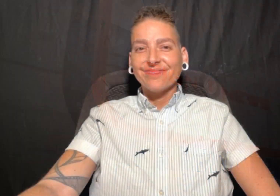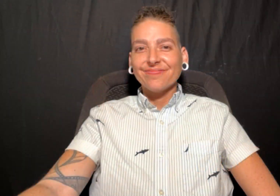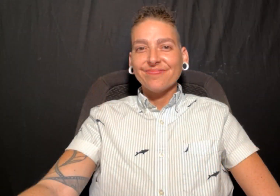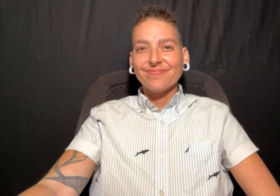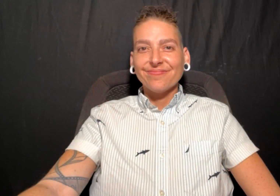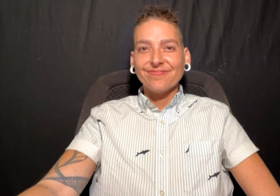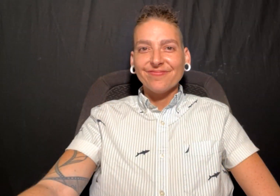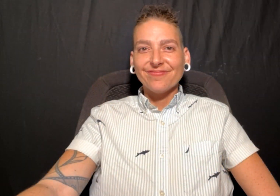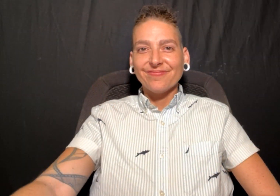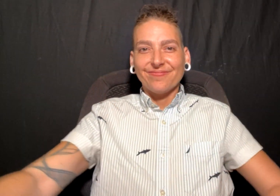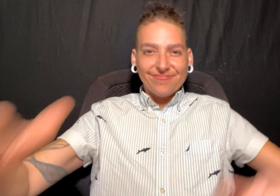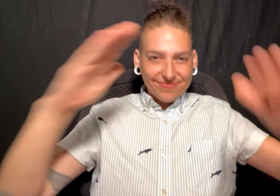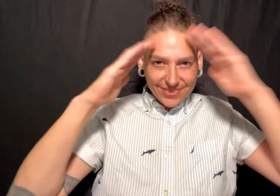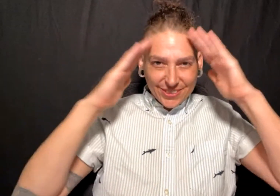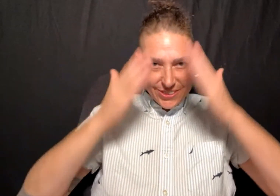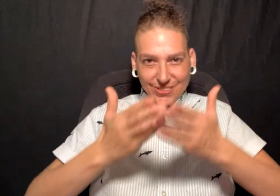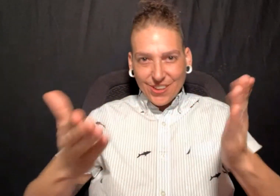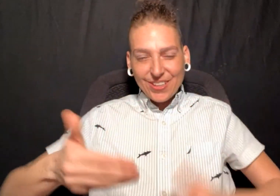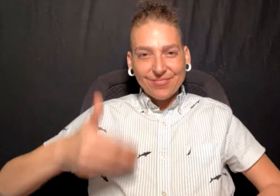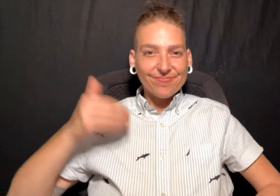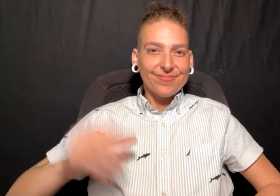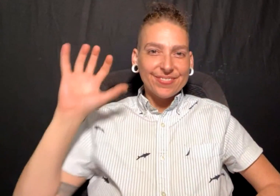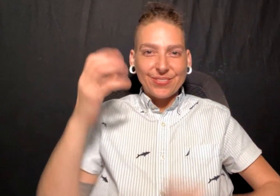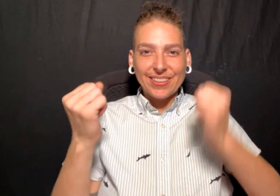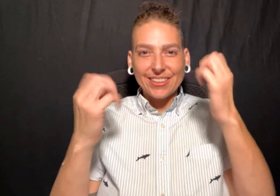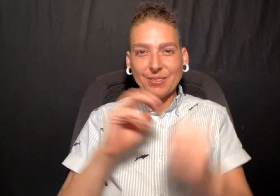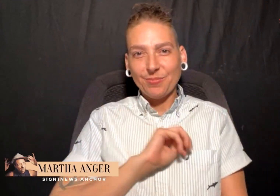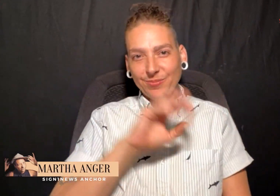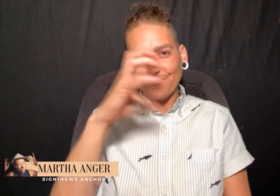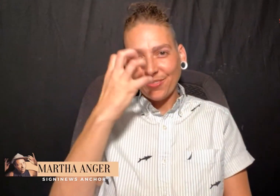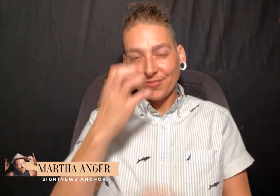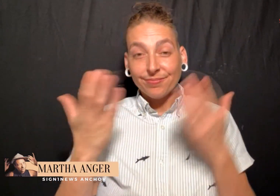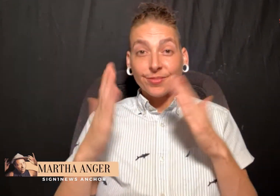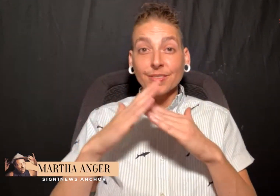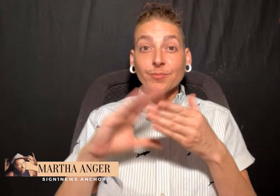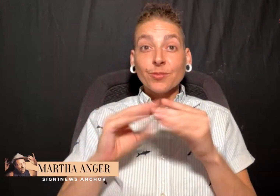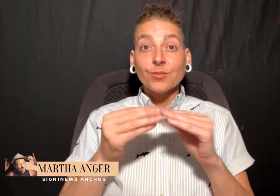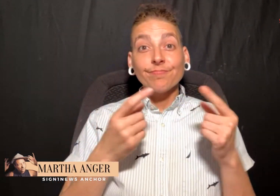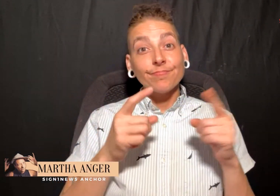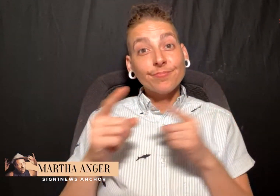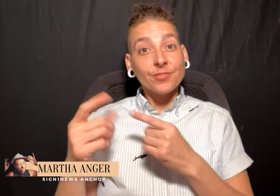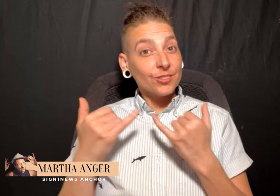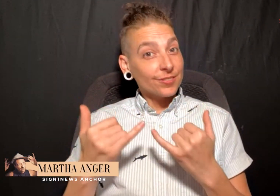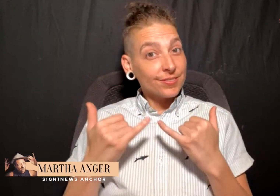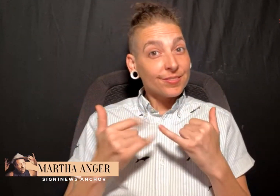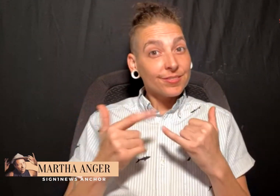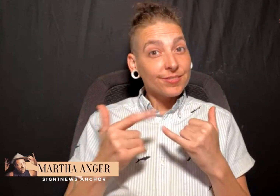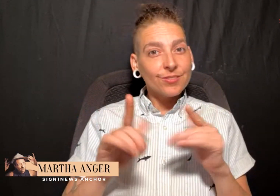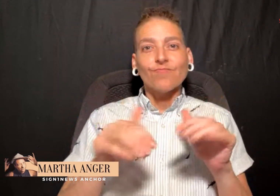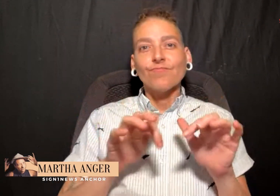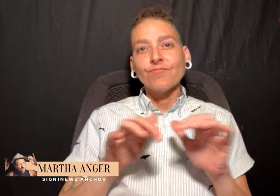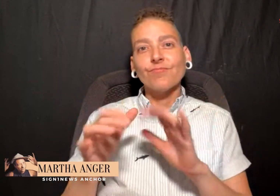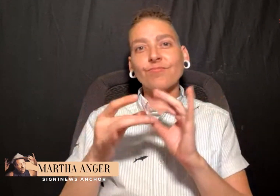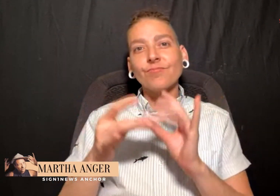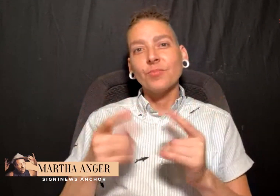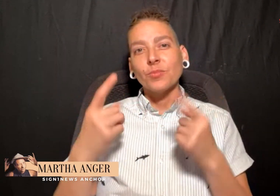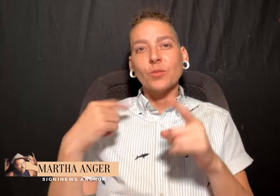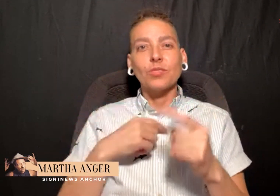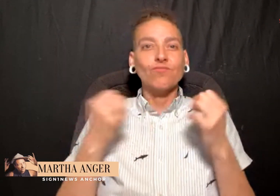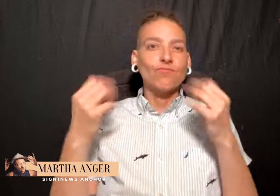Hello everyone I'm Sign1News anchor Martha Anger here is a quick look at the top trending stories making headlines today if you post an